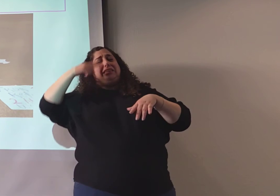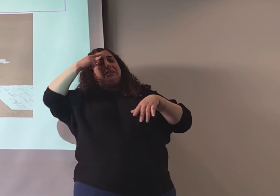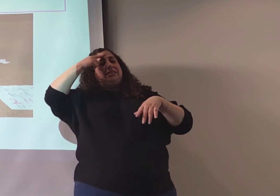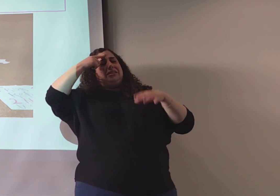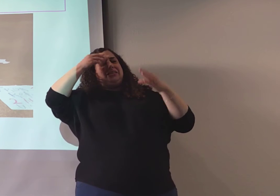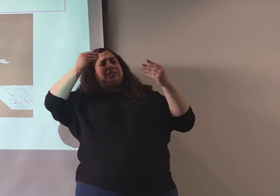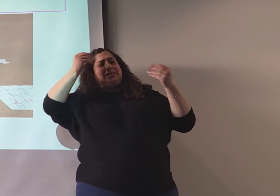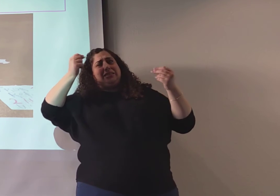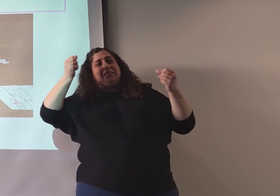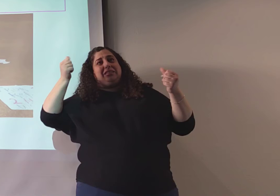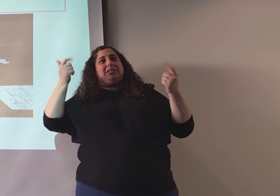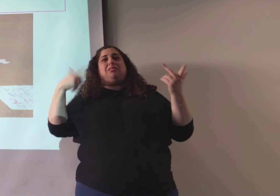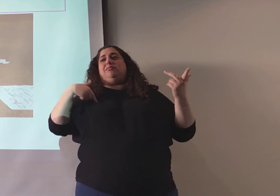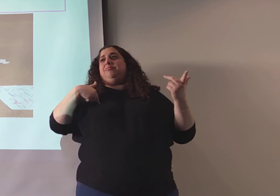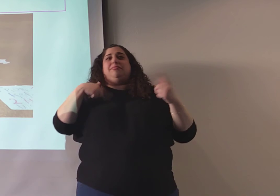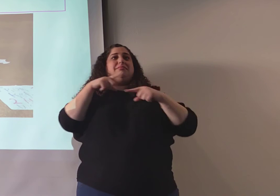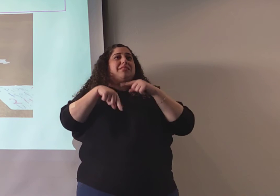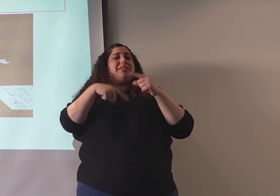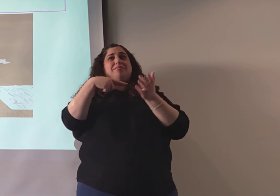What languages?